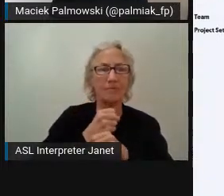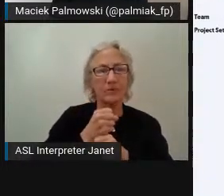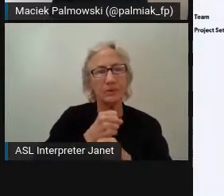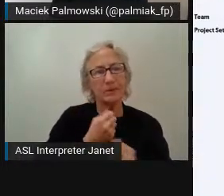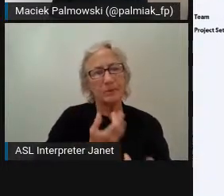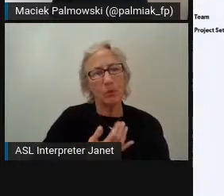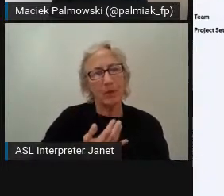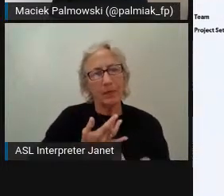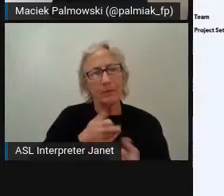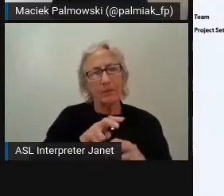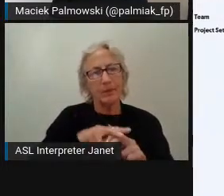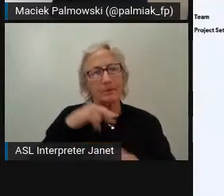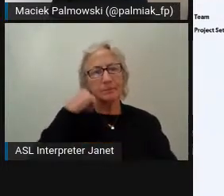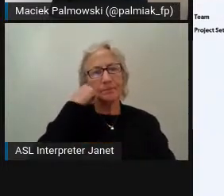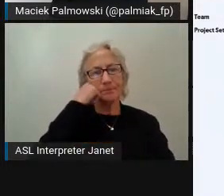As you see, we already